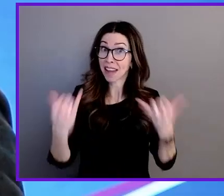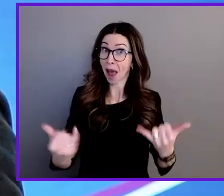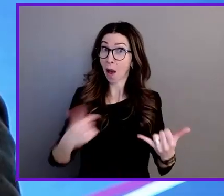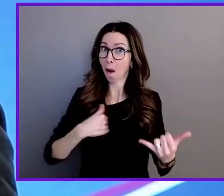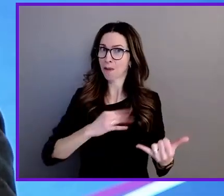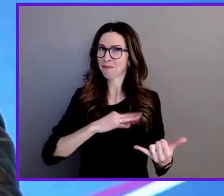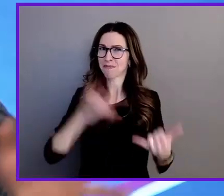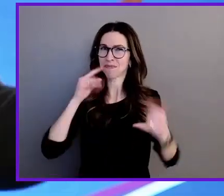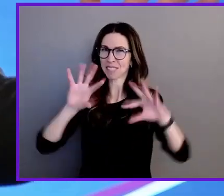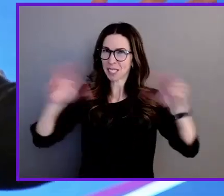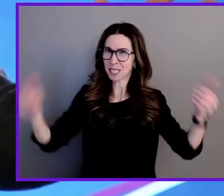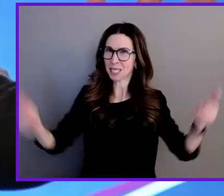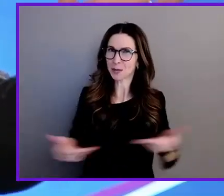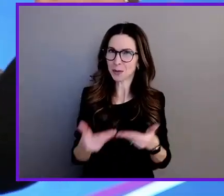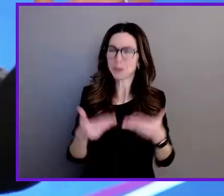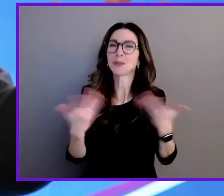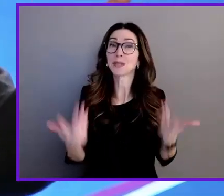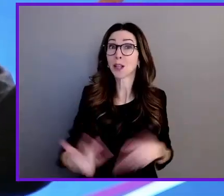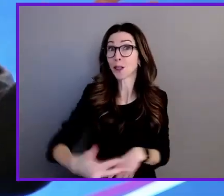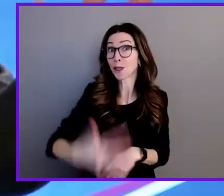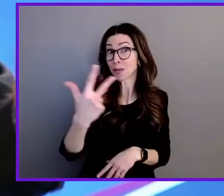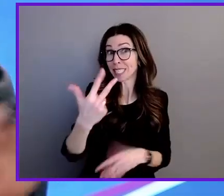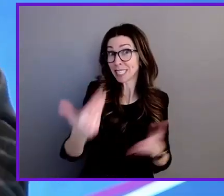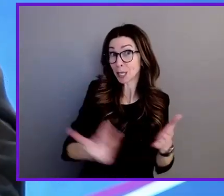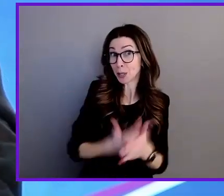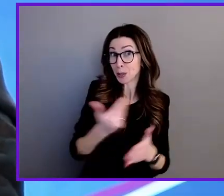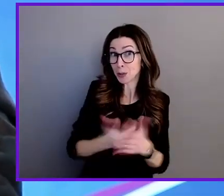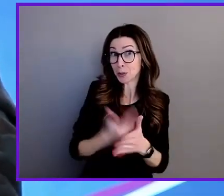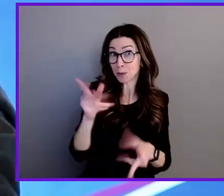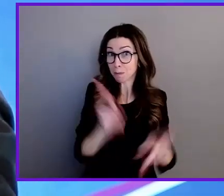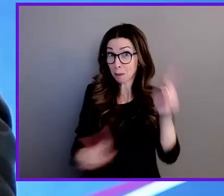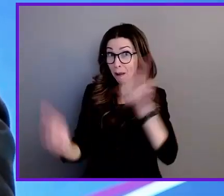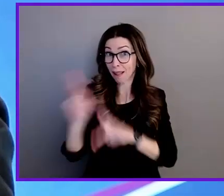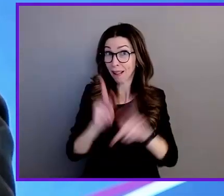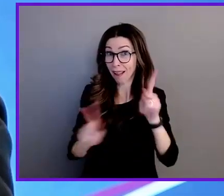I’m going to ask each of you to stand when I say your name: